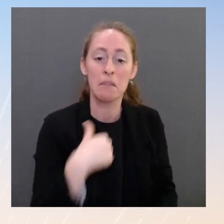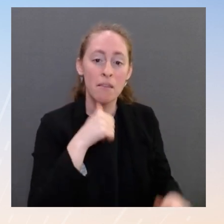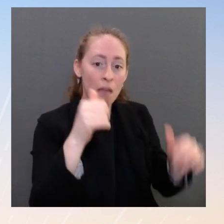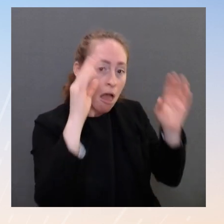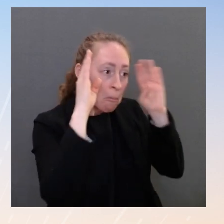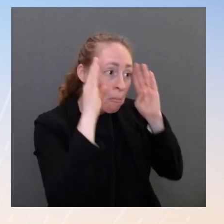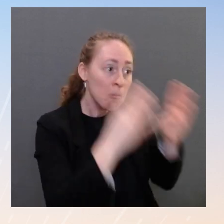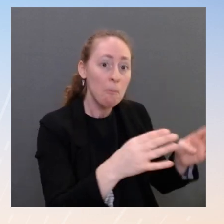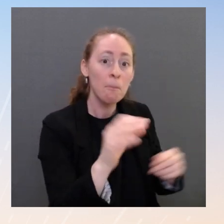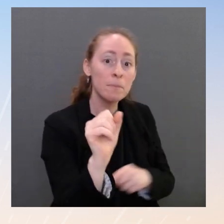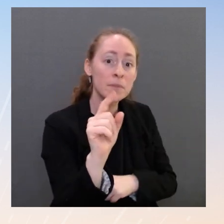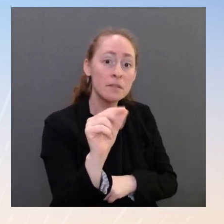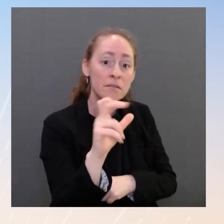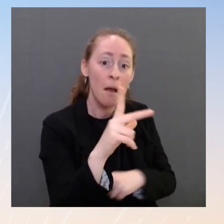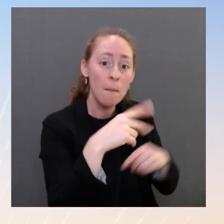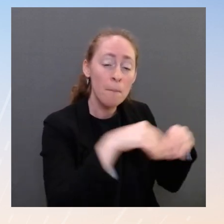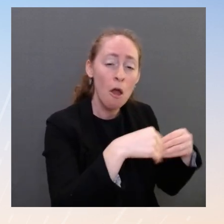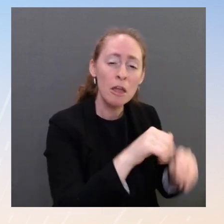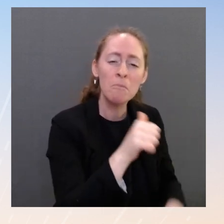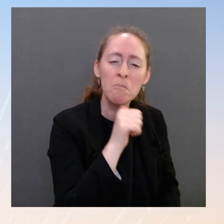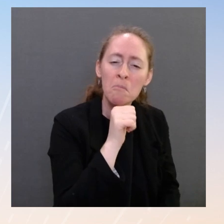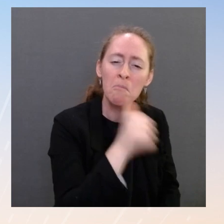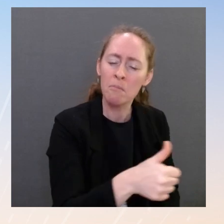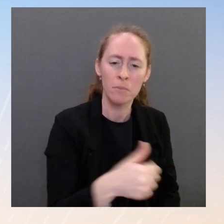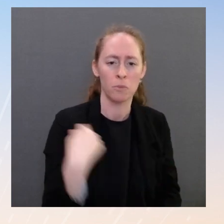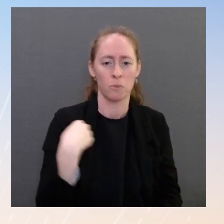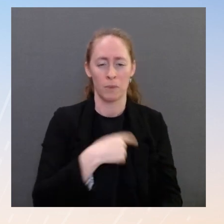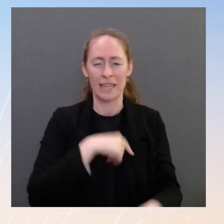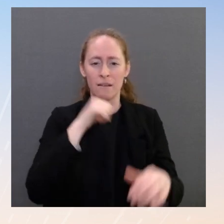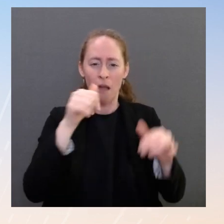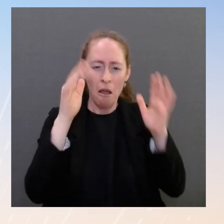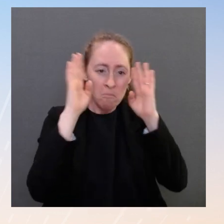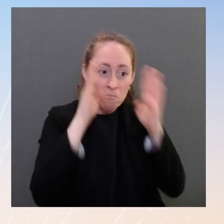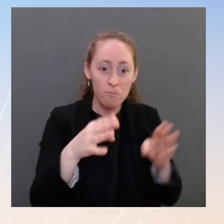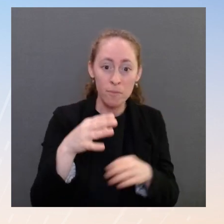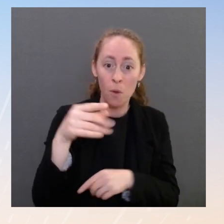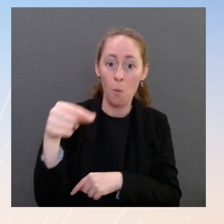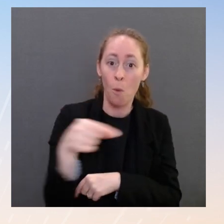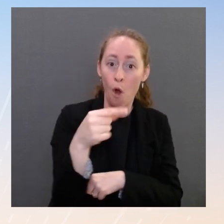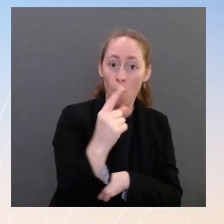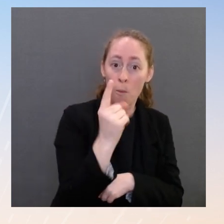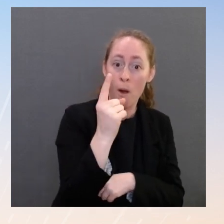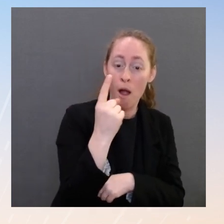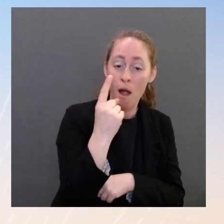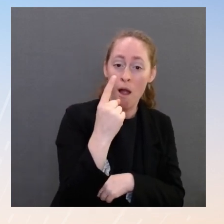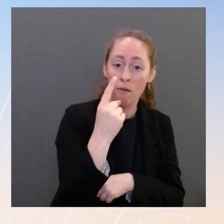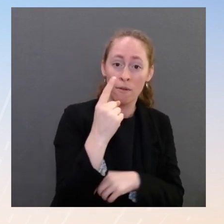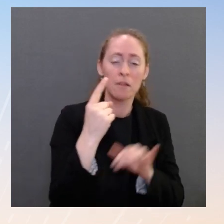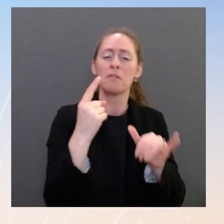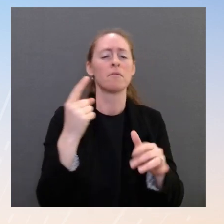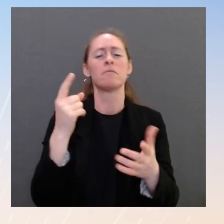which is what the data is being reported out tomorrow, than in quarter -- the fourth quarter of last year. This largely reflects the str- --